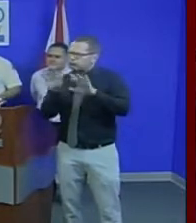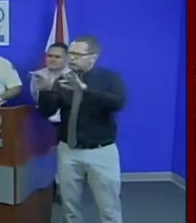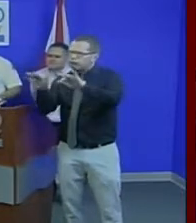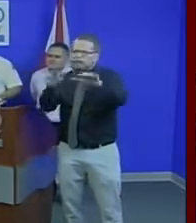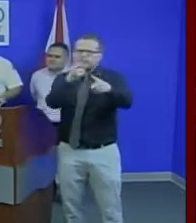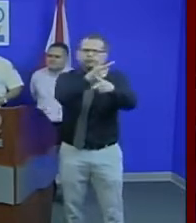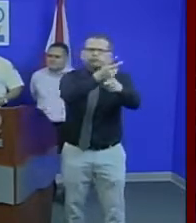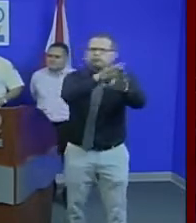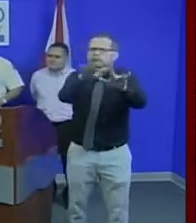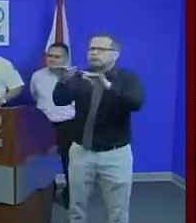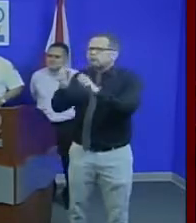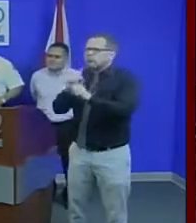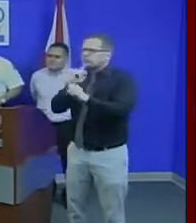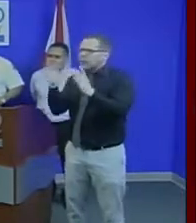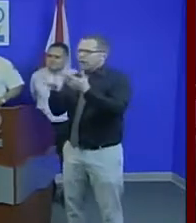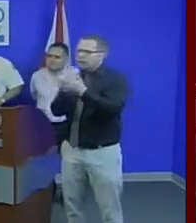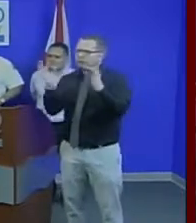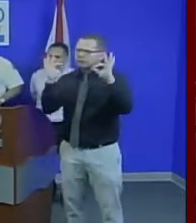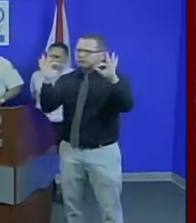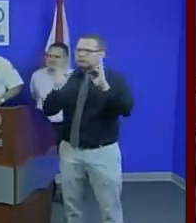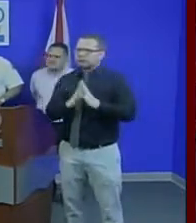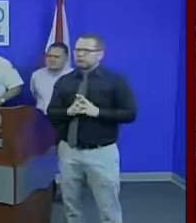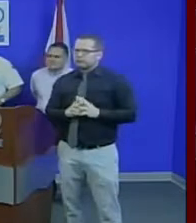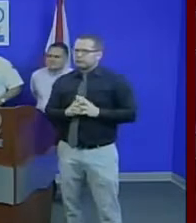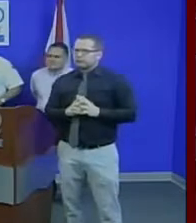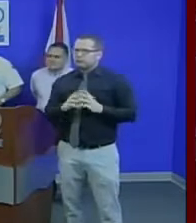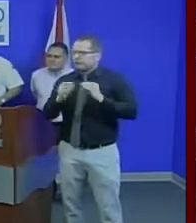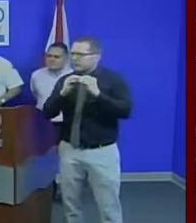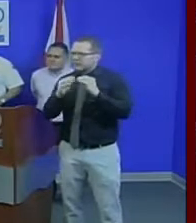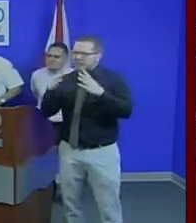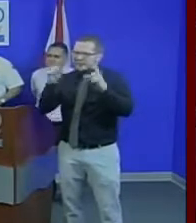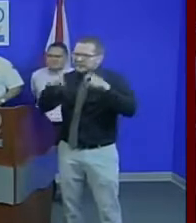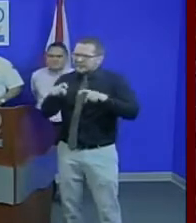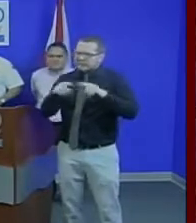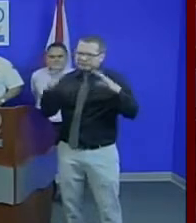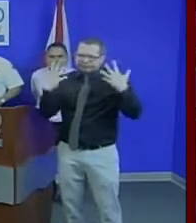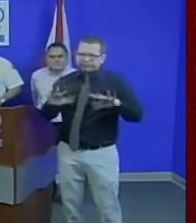HAVE SUFFICIENT AMOUNT OF